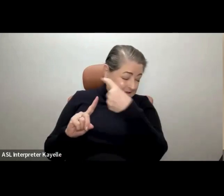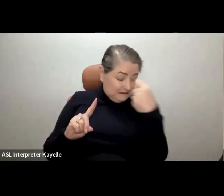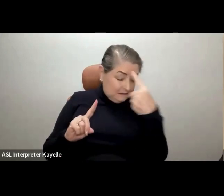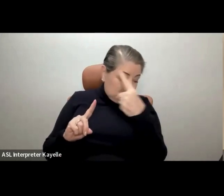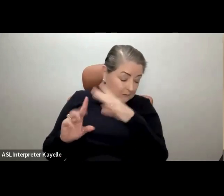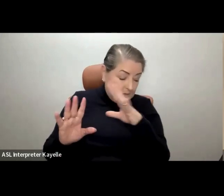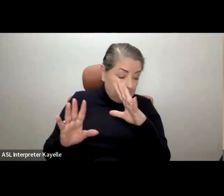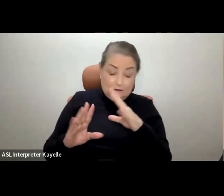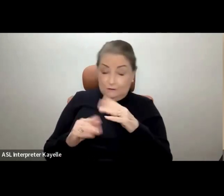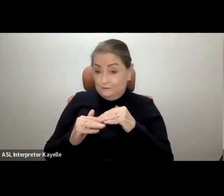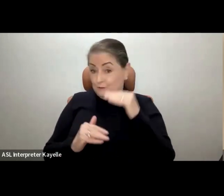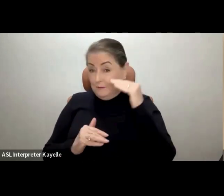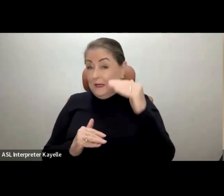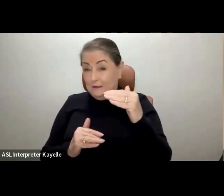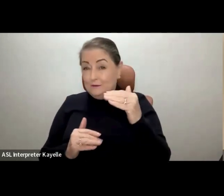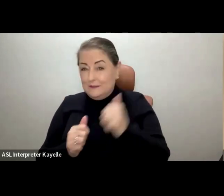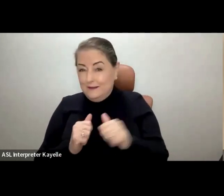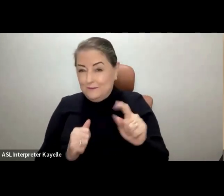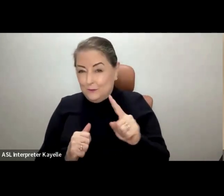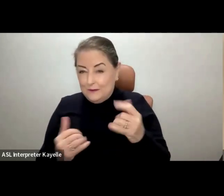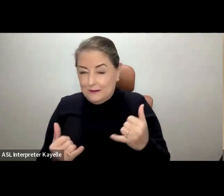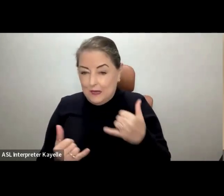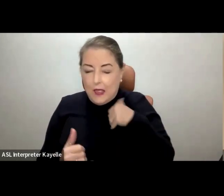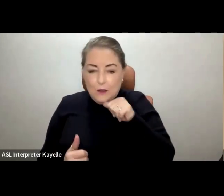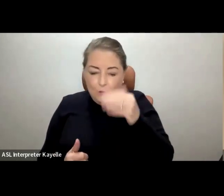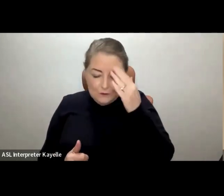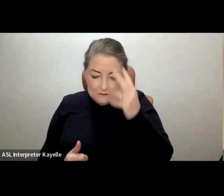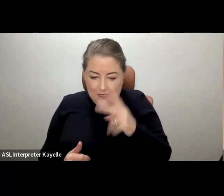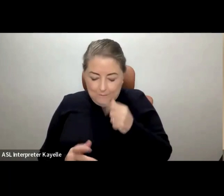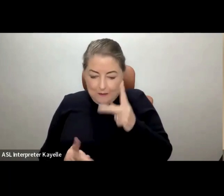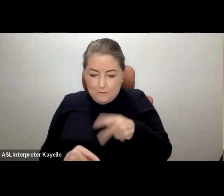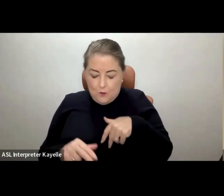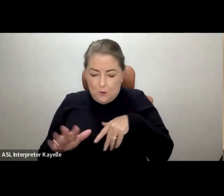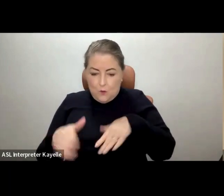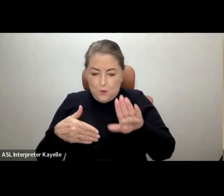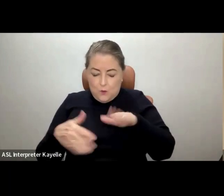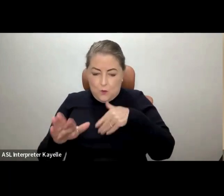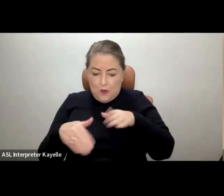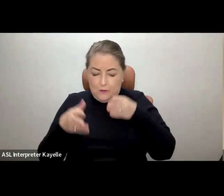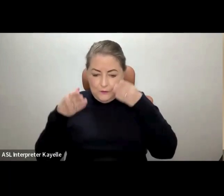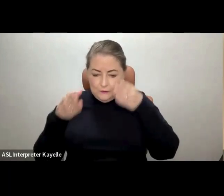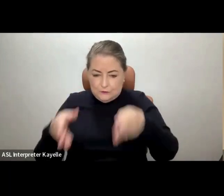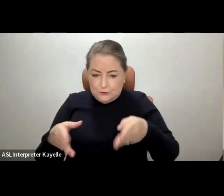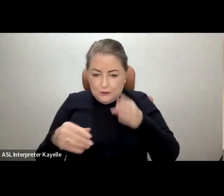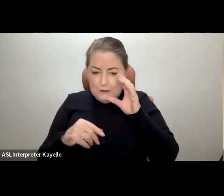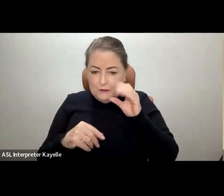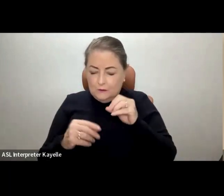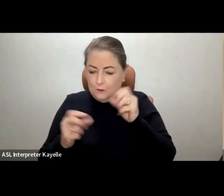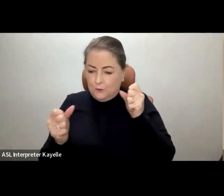stimulation everywhere. Now, I don't understand how people walk down the street, or drive down the street with all the electric